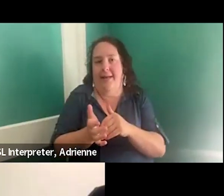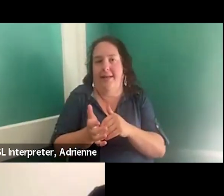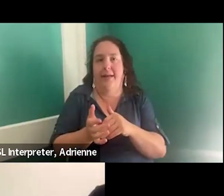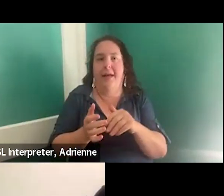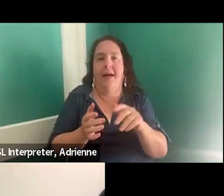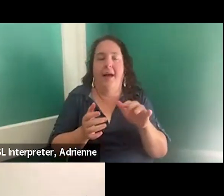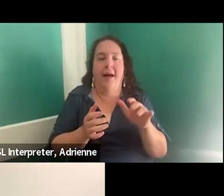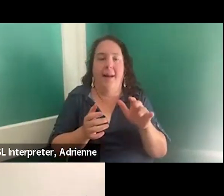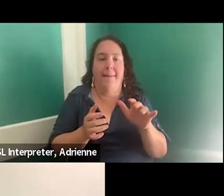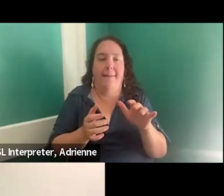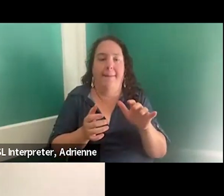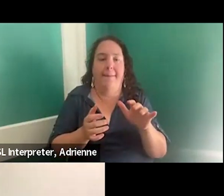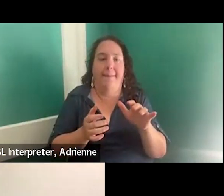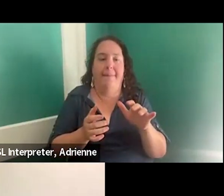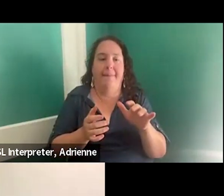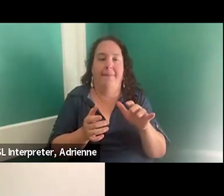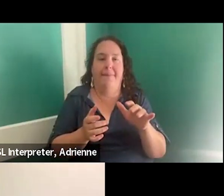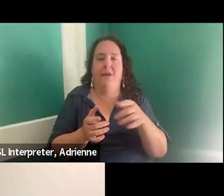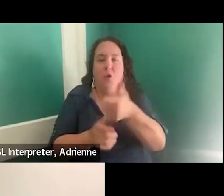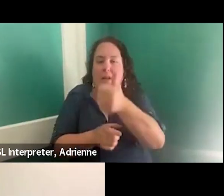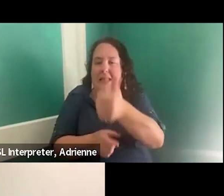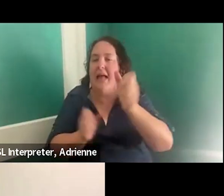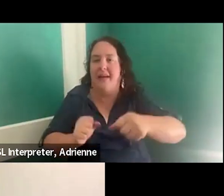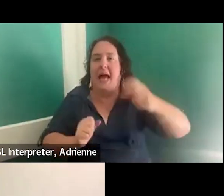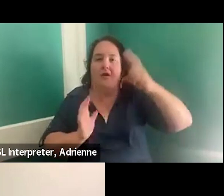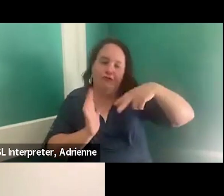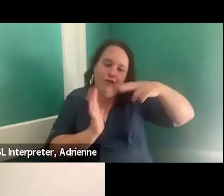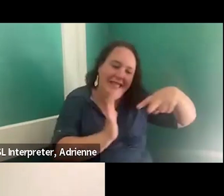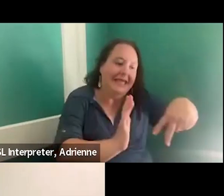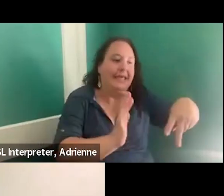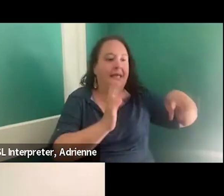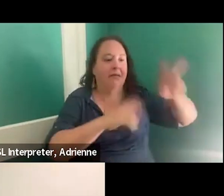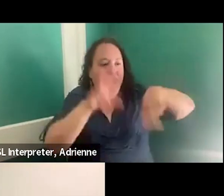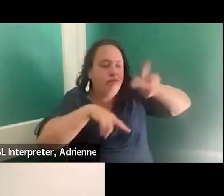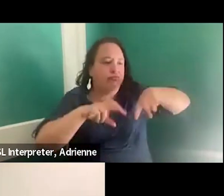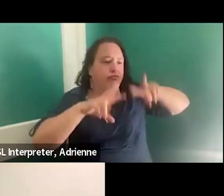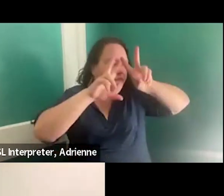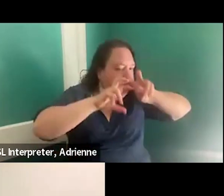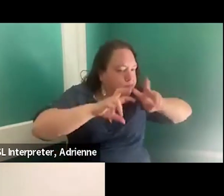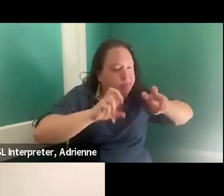take more time reading through the slides that she breezed through so quickly.